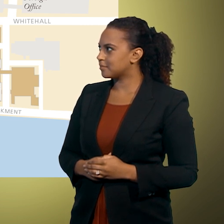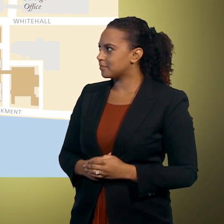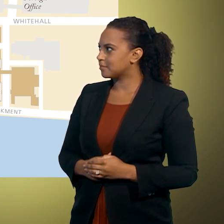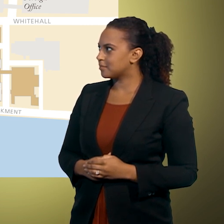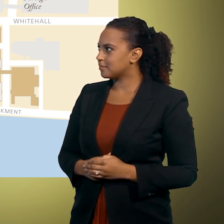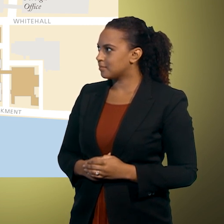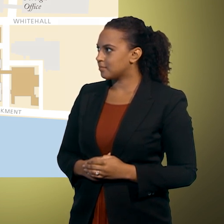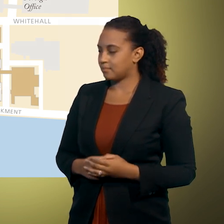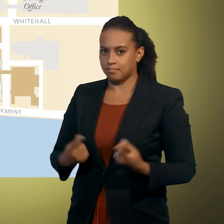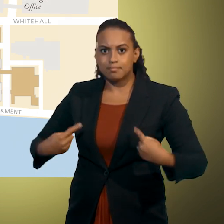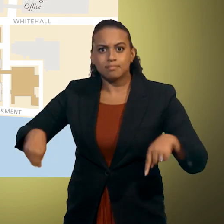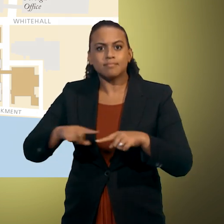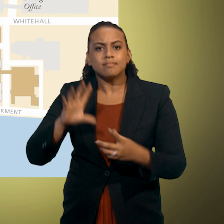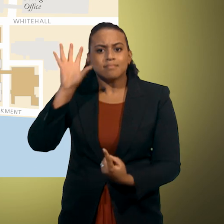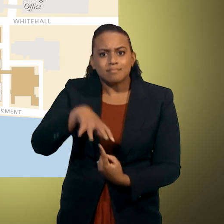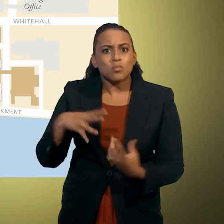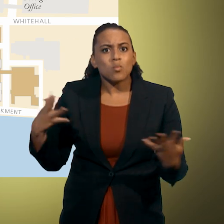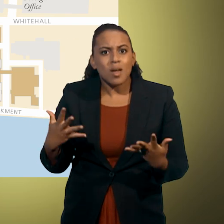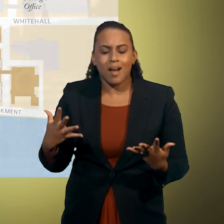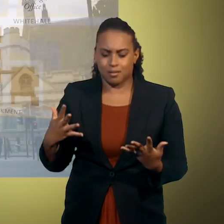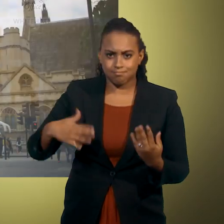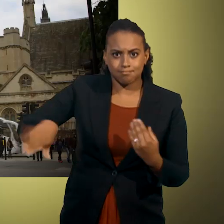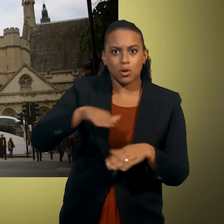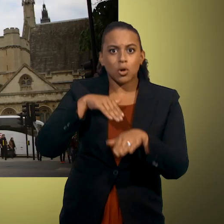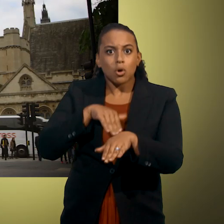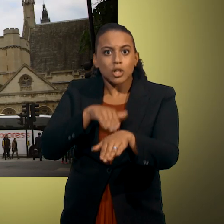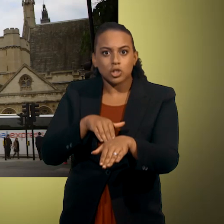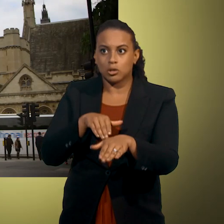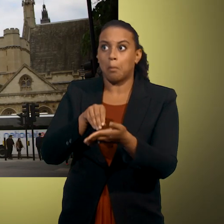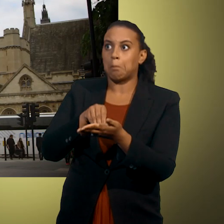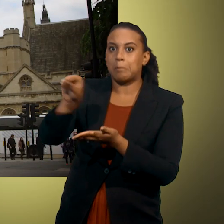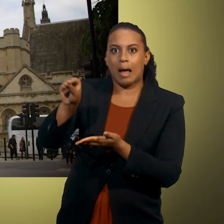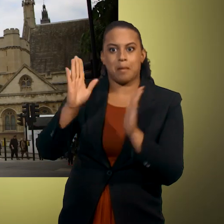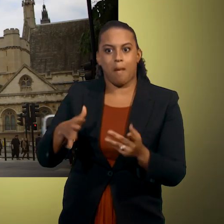We are in the congestion zone, so do check to see if charges apply to your vehicle.